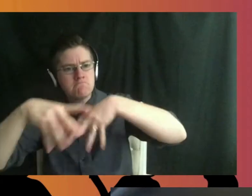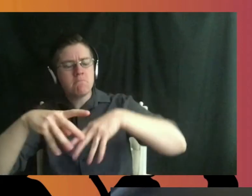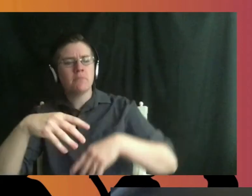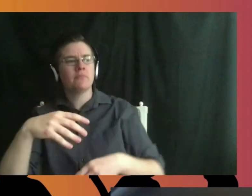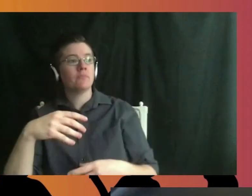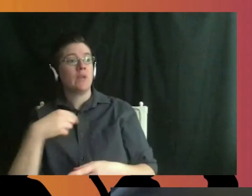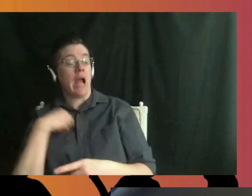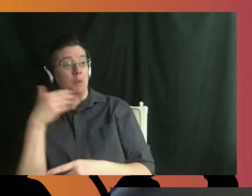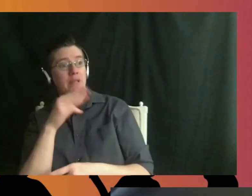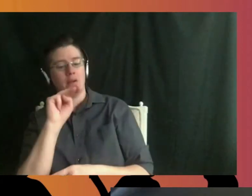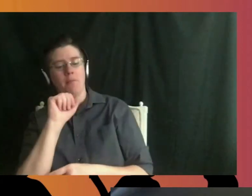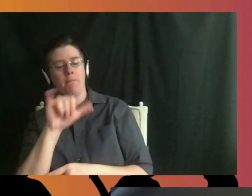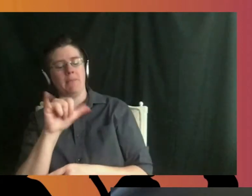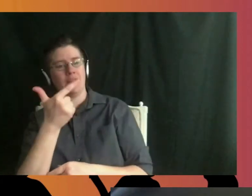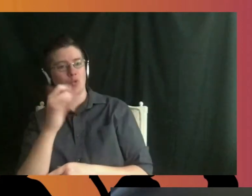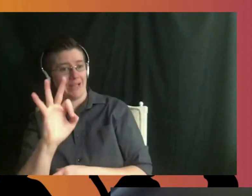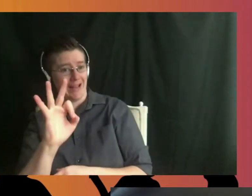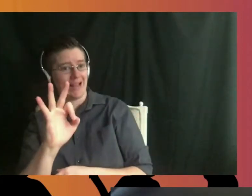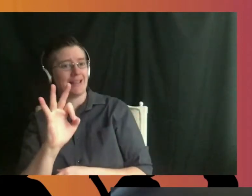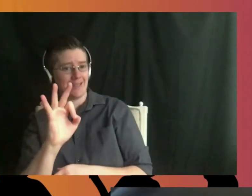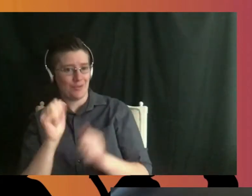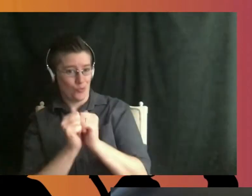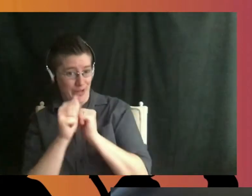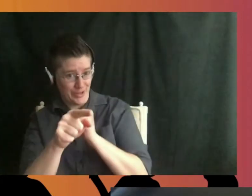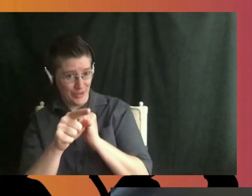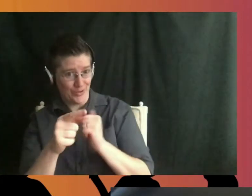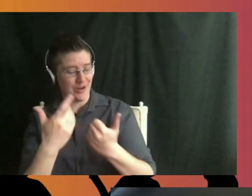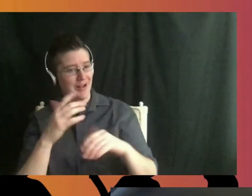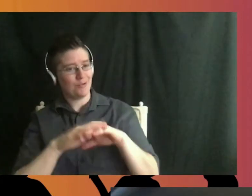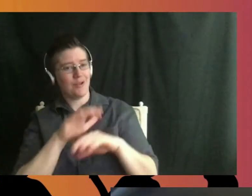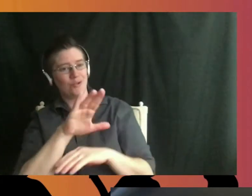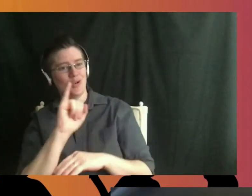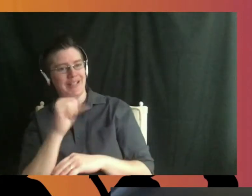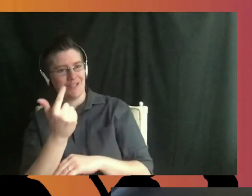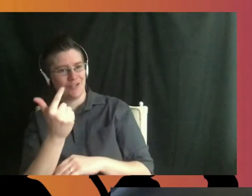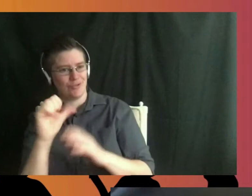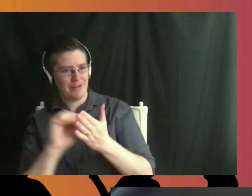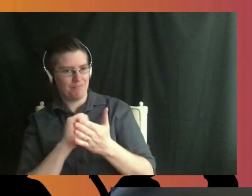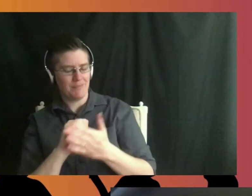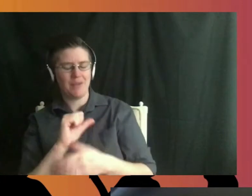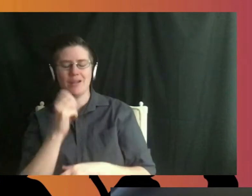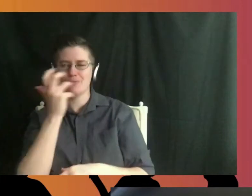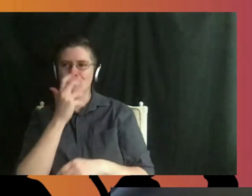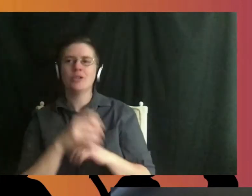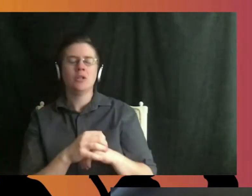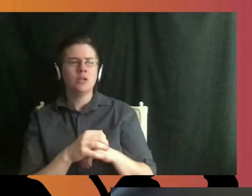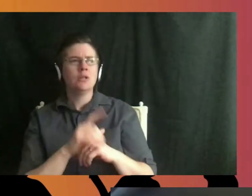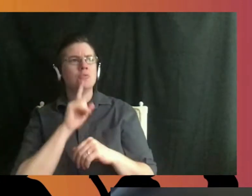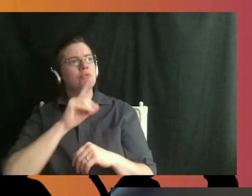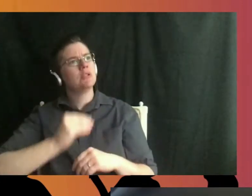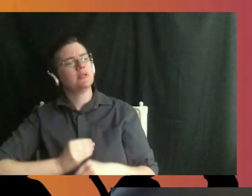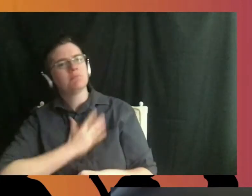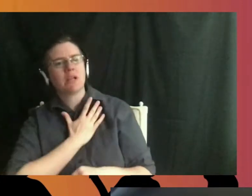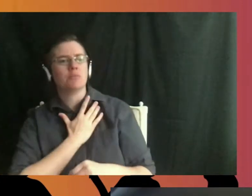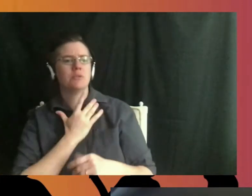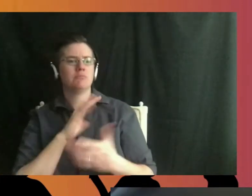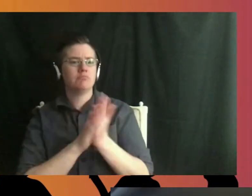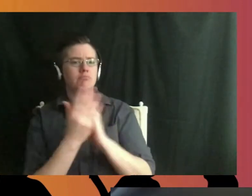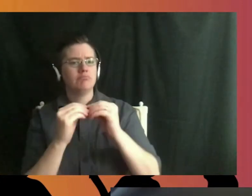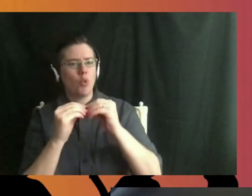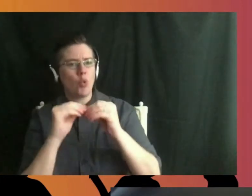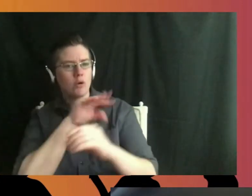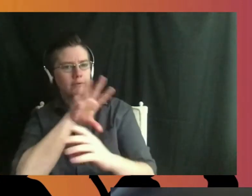and i was on um your instagram page and you really did inspire me to you know be more involved i i